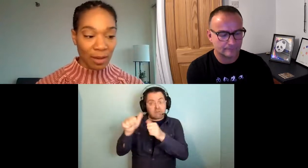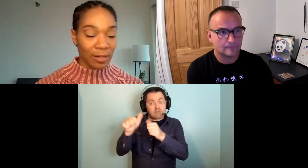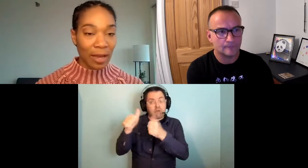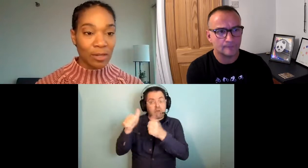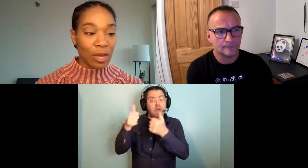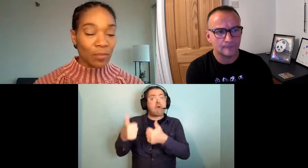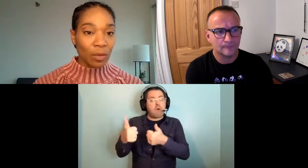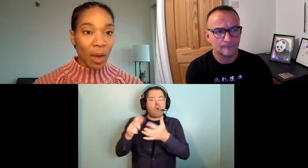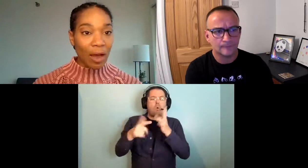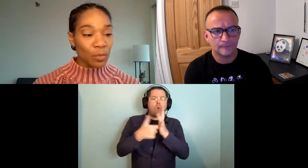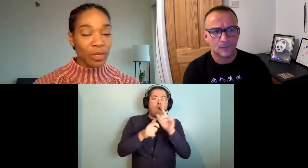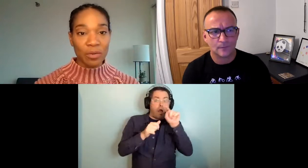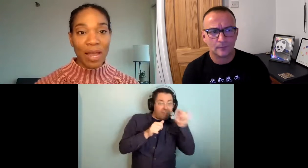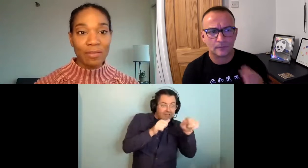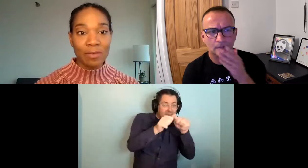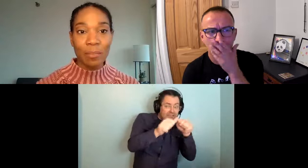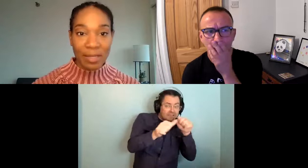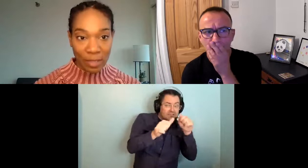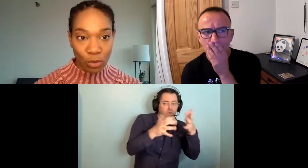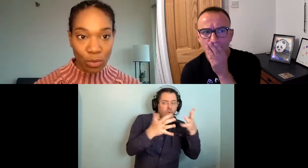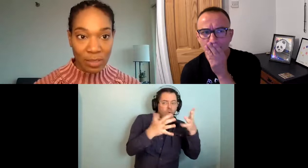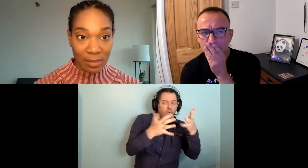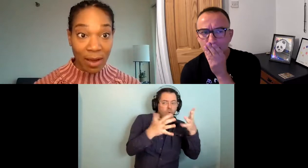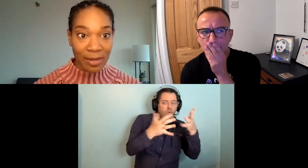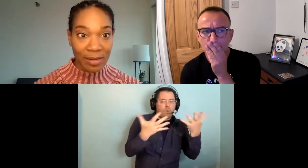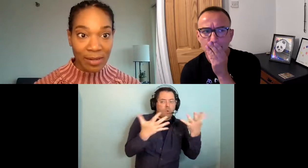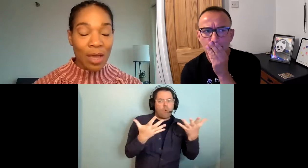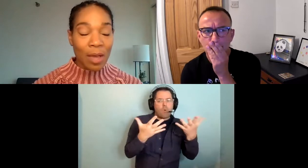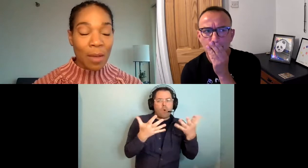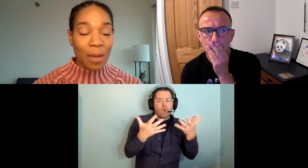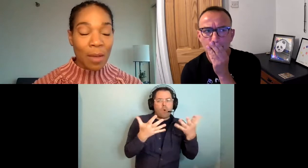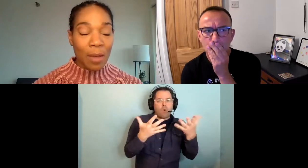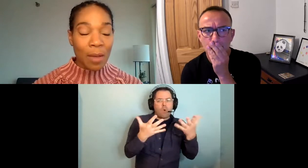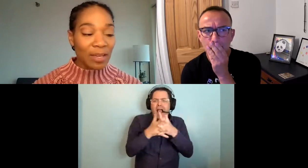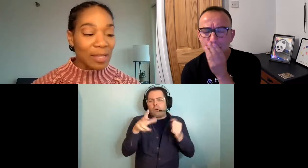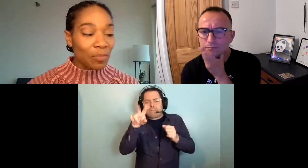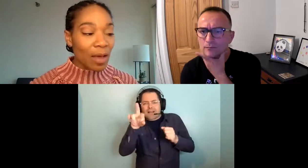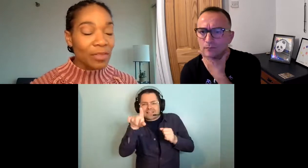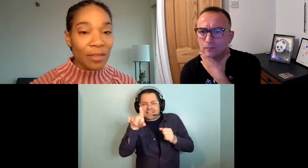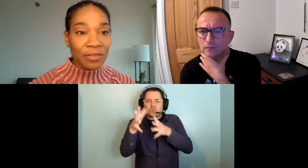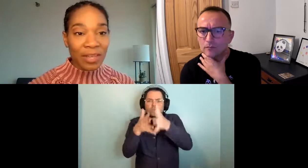That is how we got the pride flag, that is you know,